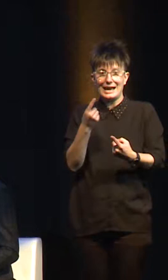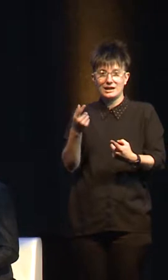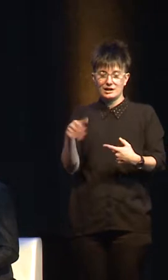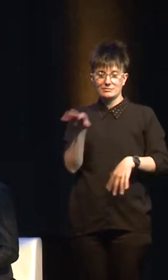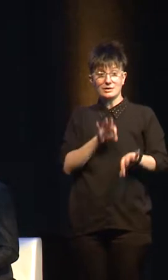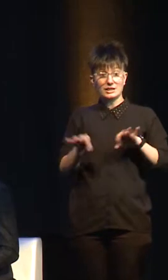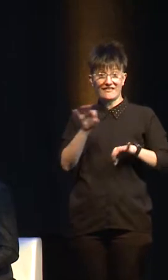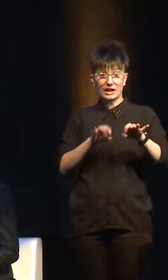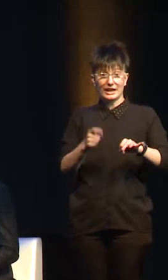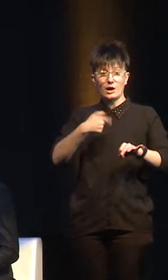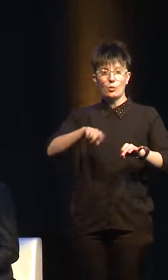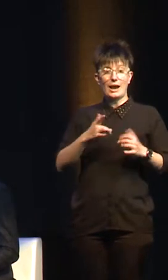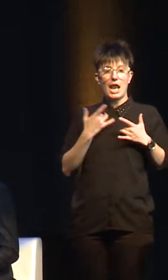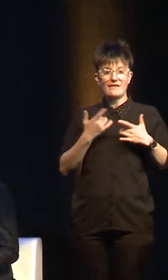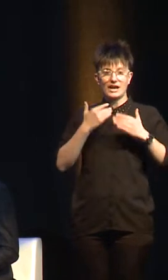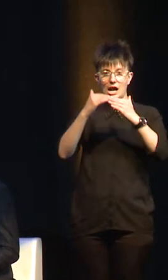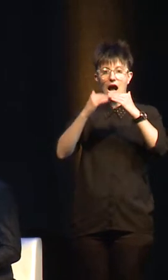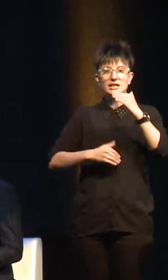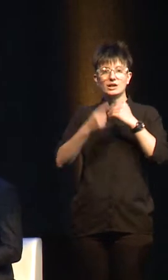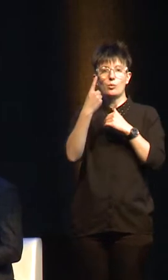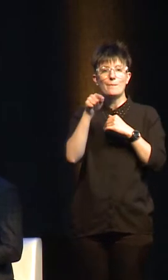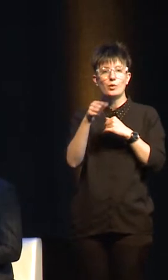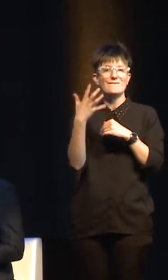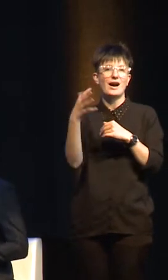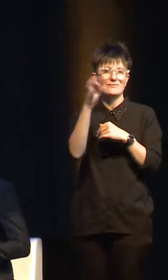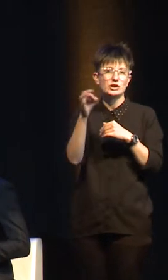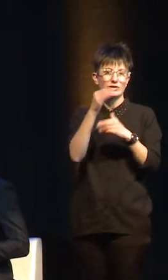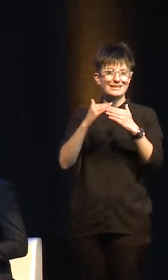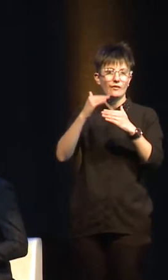living within that threshold of 1.5 degrees. And I think the science that we've relied